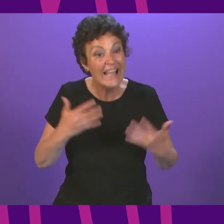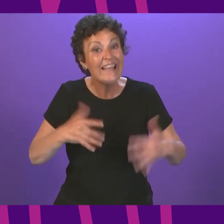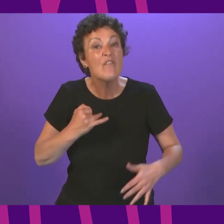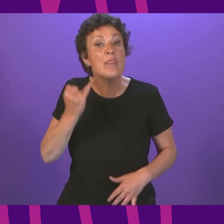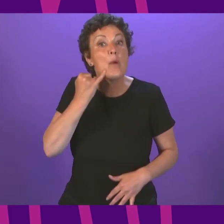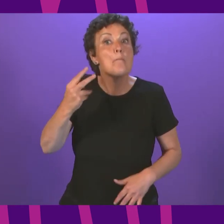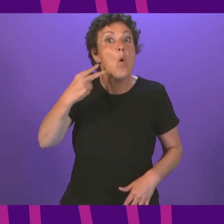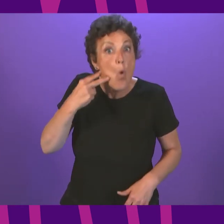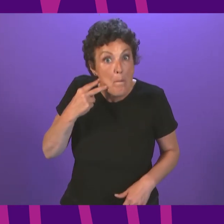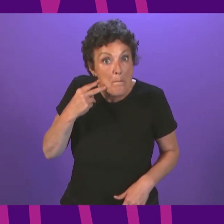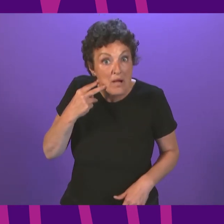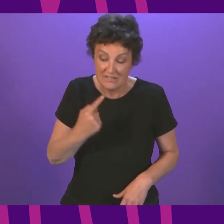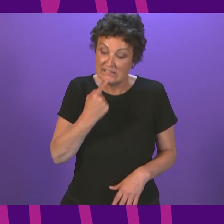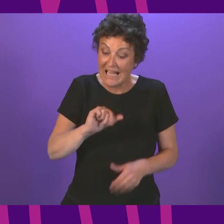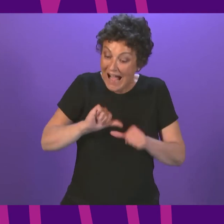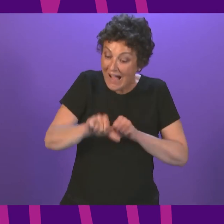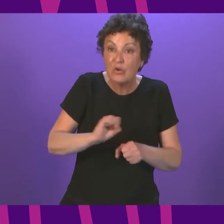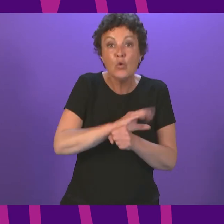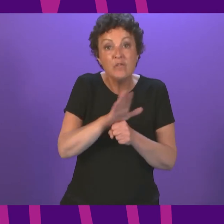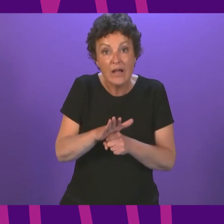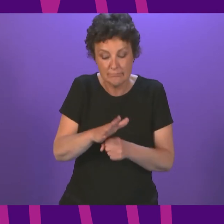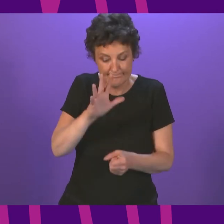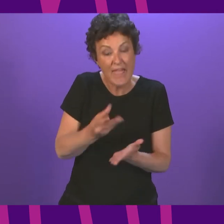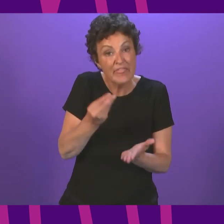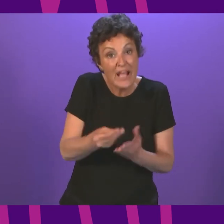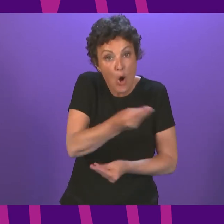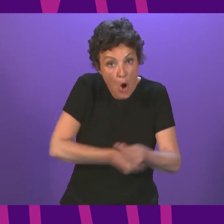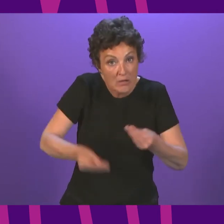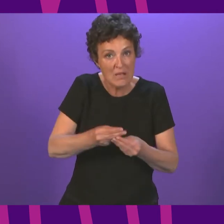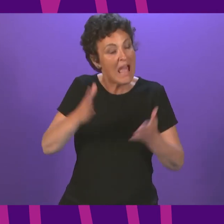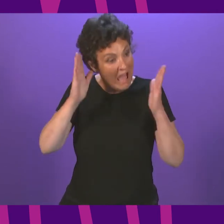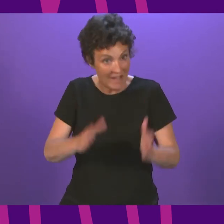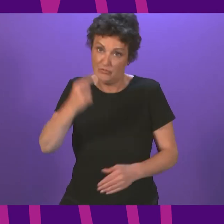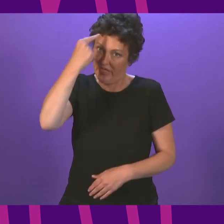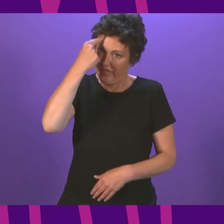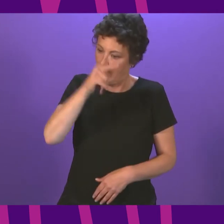efforts to rebuild economies after Covid-19 must aim at a future with “decent and dignified working conditions”